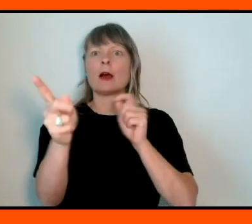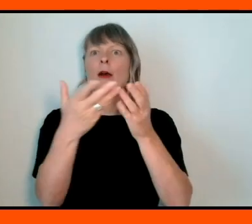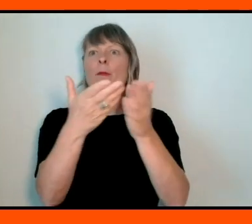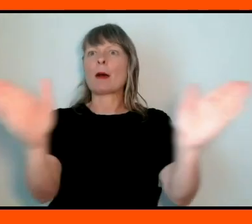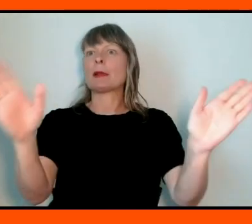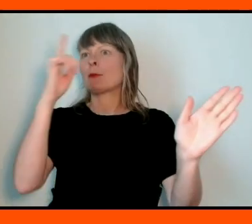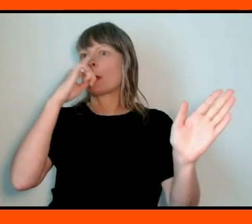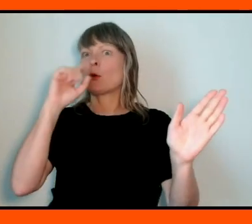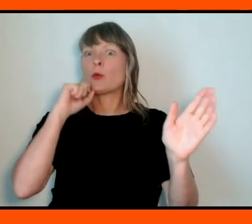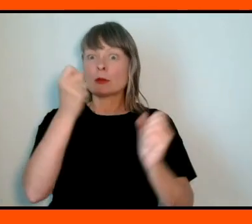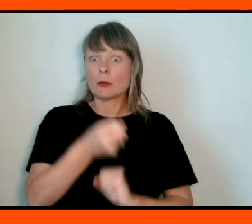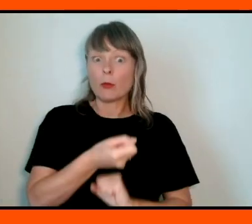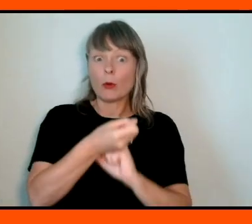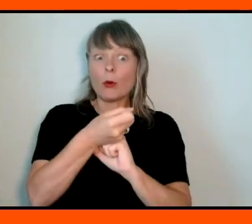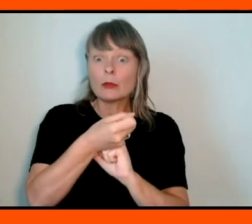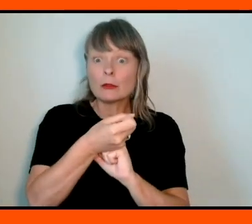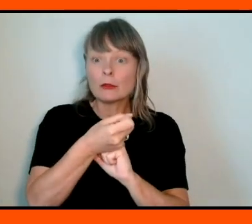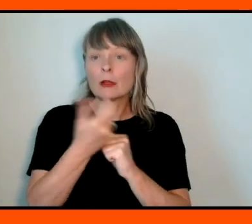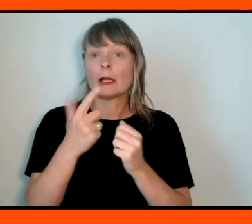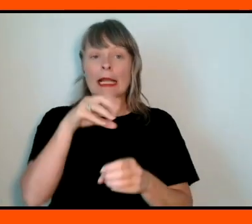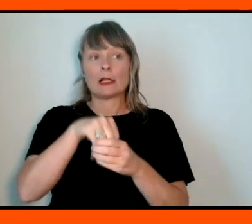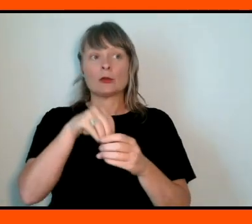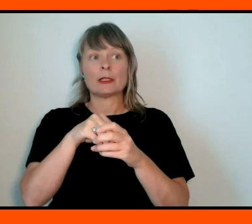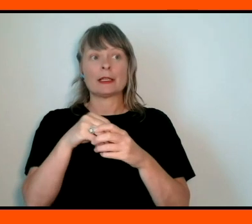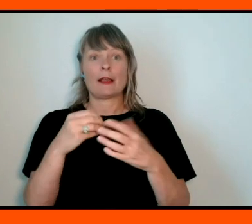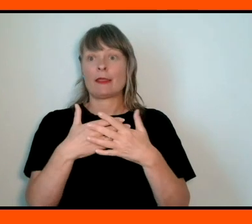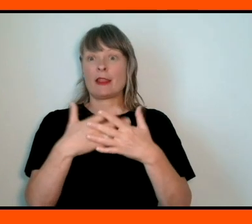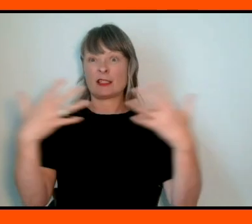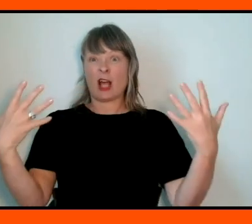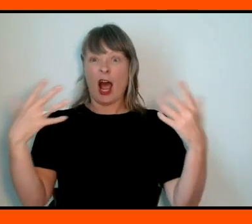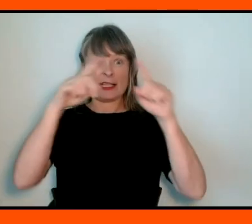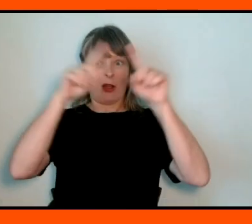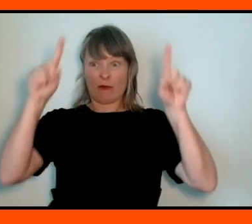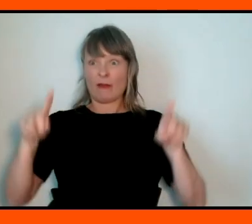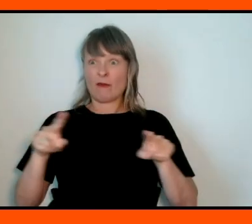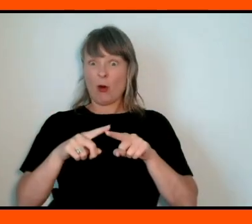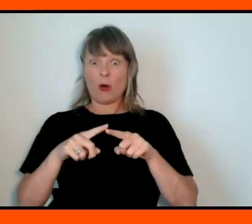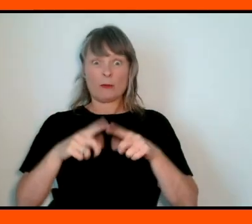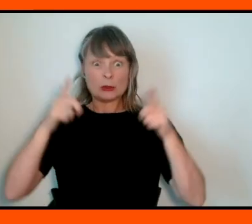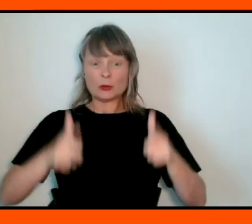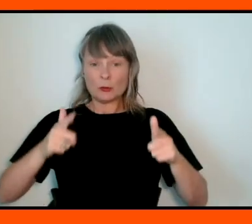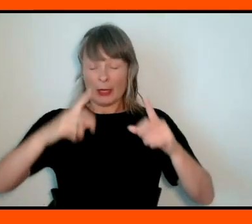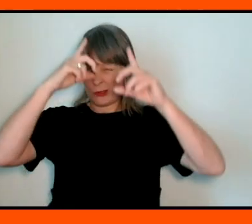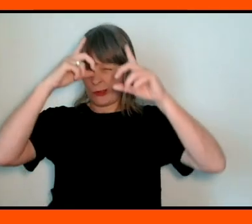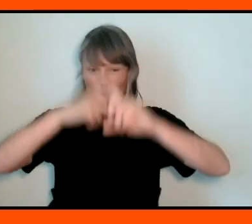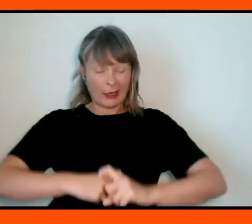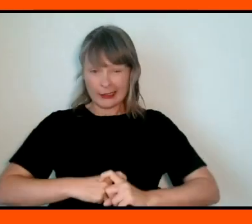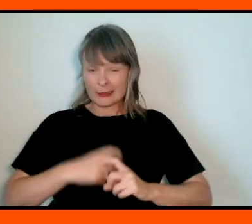This includes the overall size and complexity of the Census form and if collecting data on one topic will impact